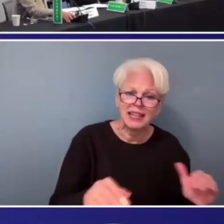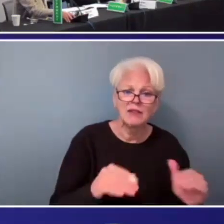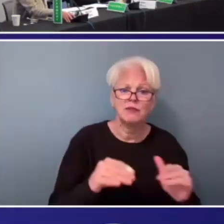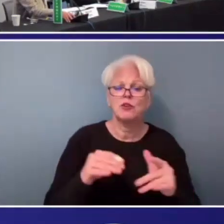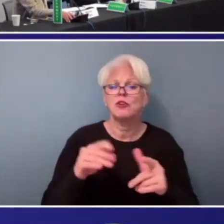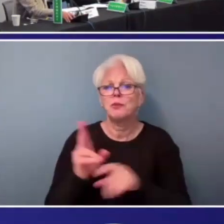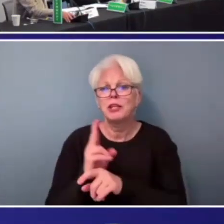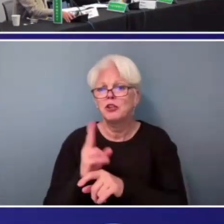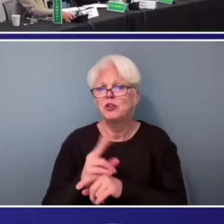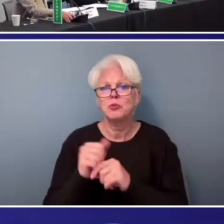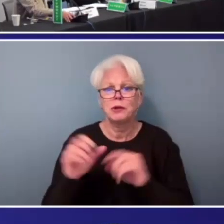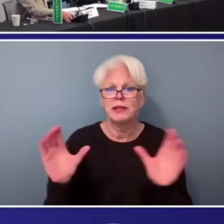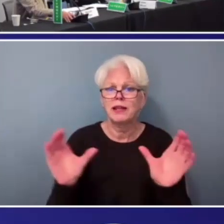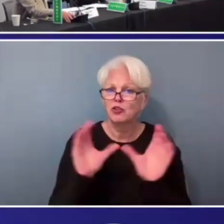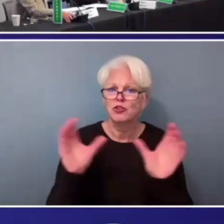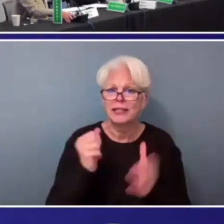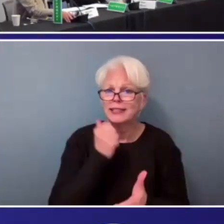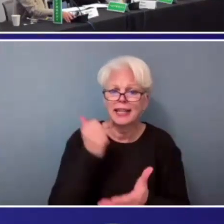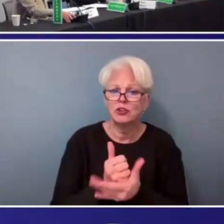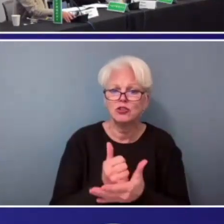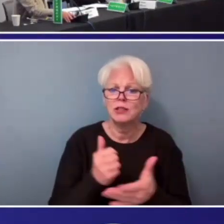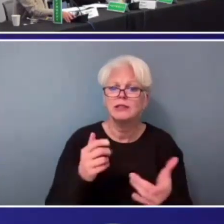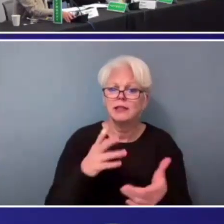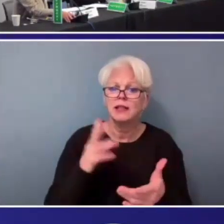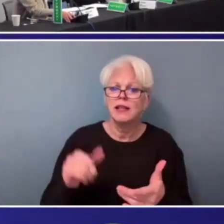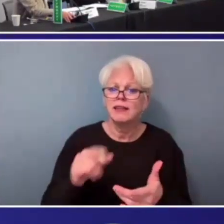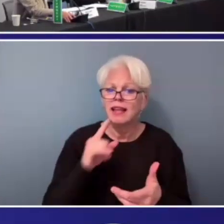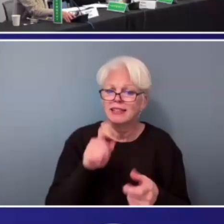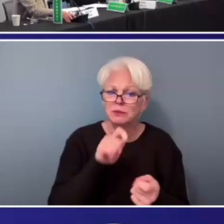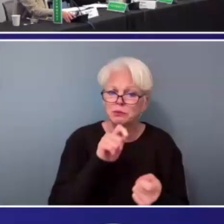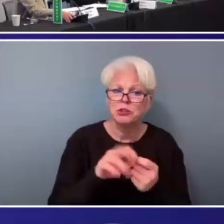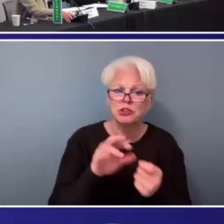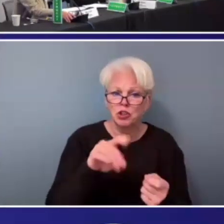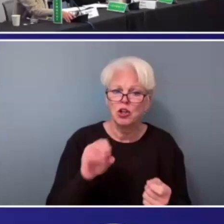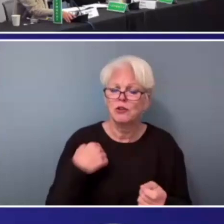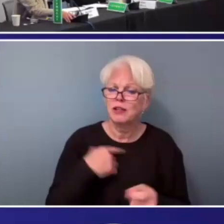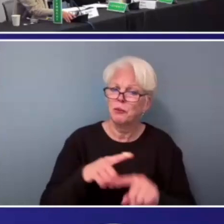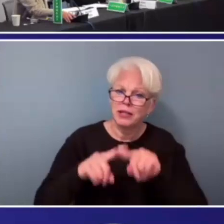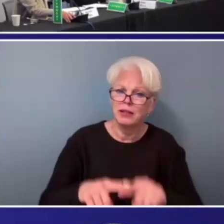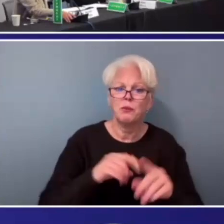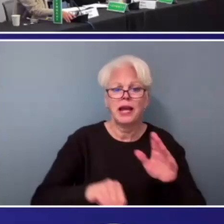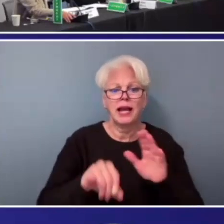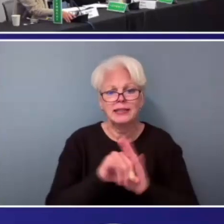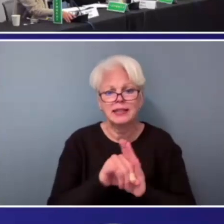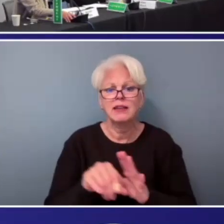what it is and what it offers. It is reliable. It's the currency by which we do our academic policy.